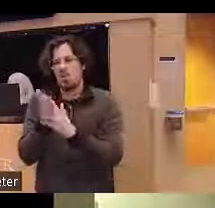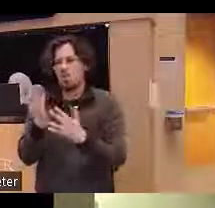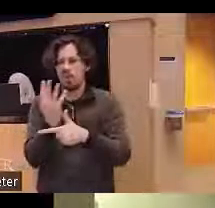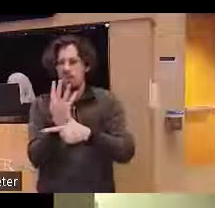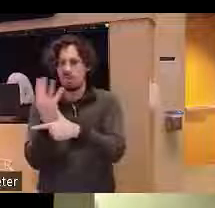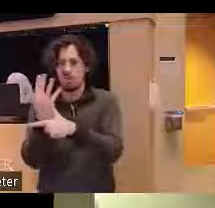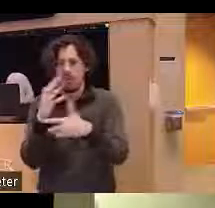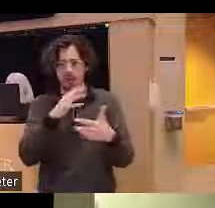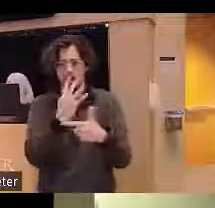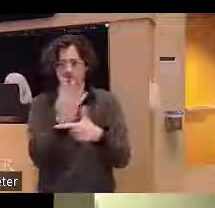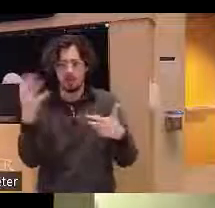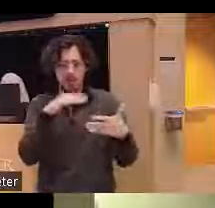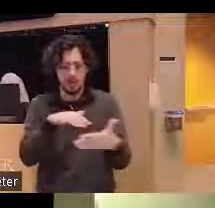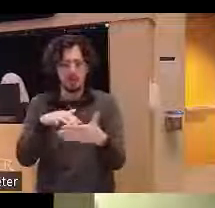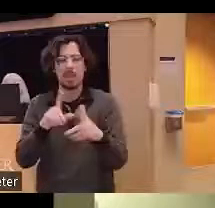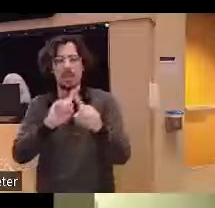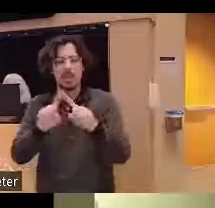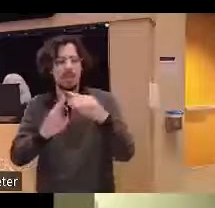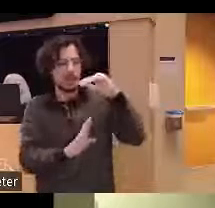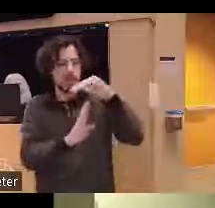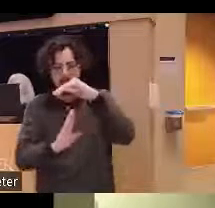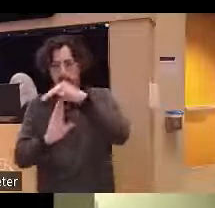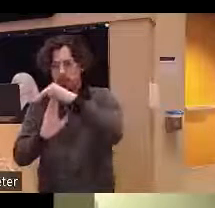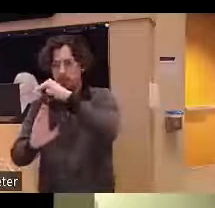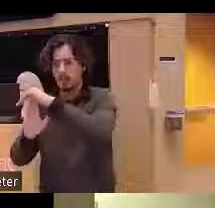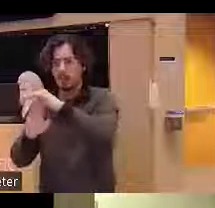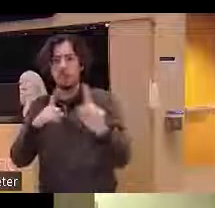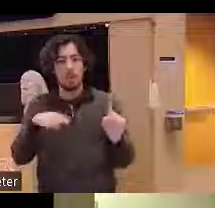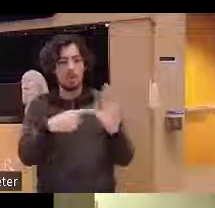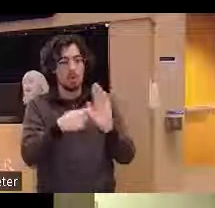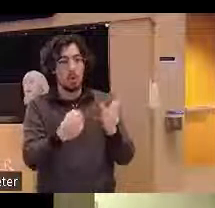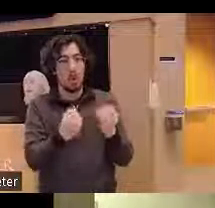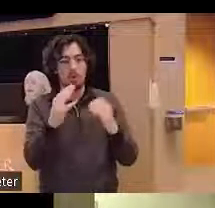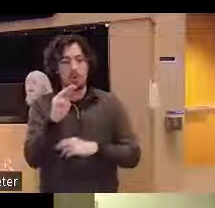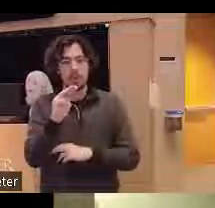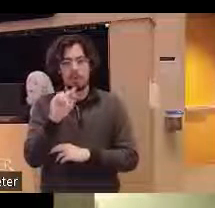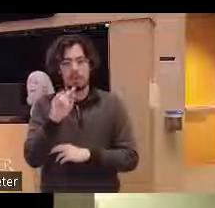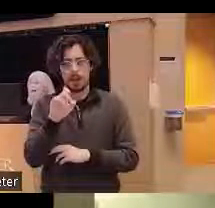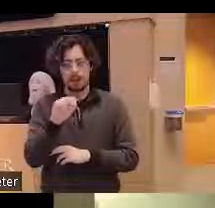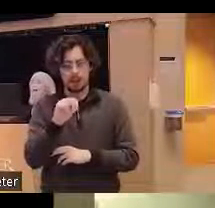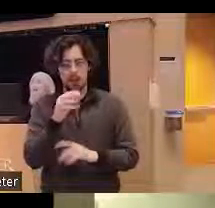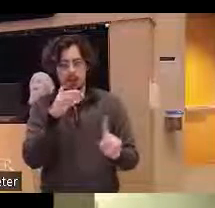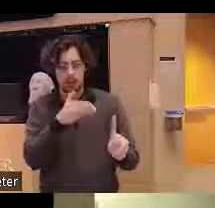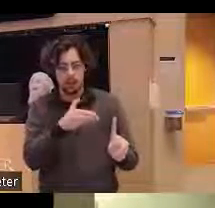different Peaks that are telling you the Integrity of myin the Integrity of glea and the different